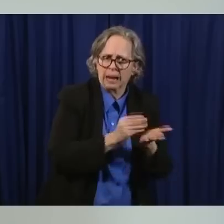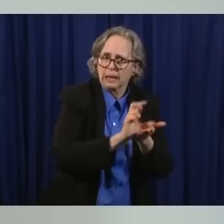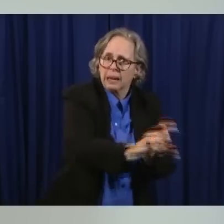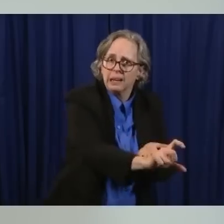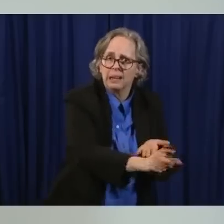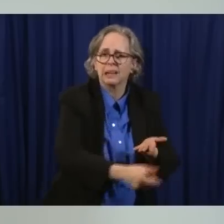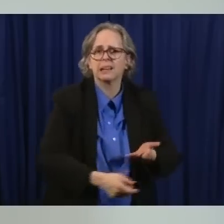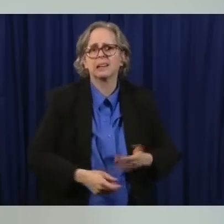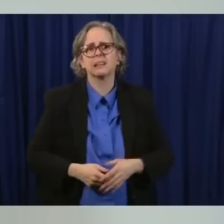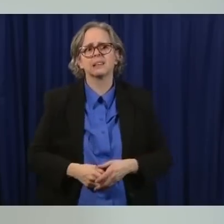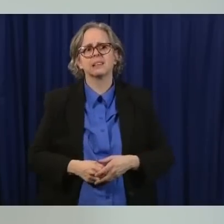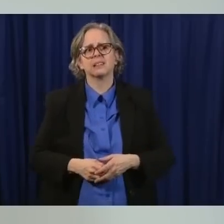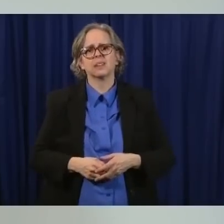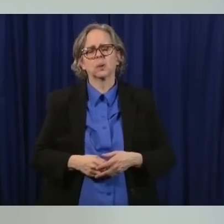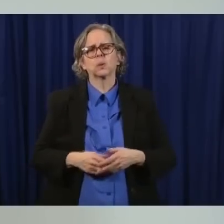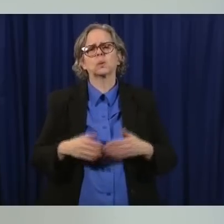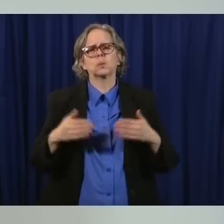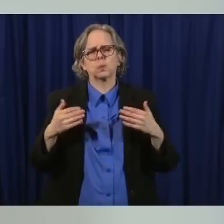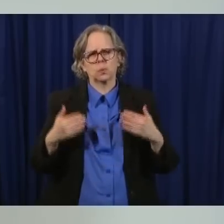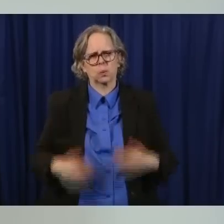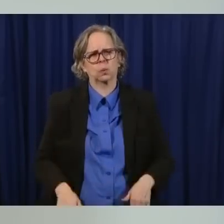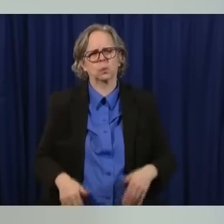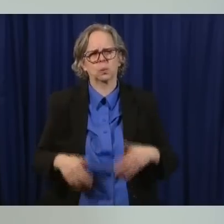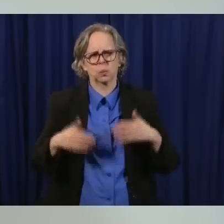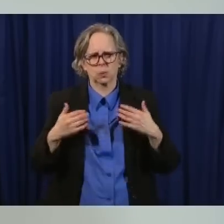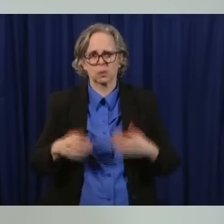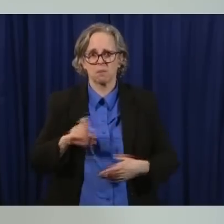PEOPLE ARE PROVIDED AS WELL AS PUBLIC SAFETY.